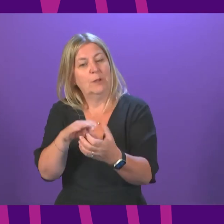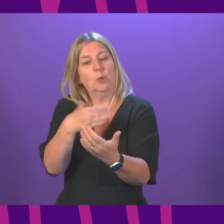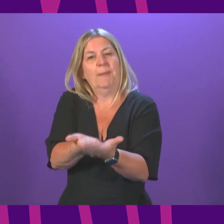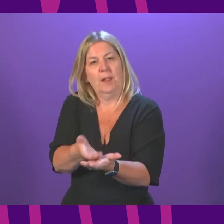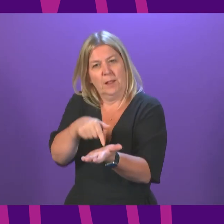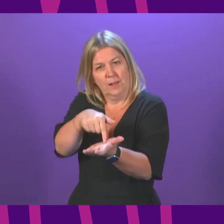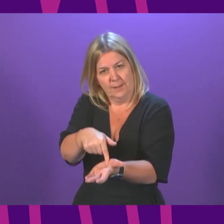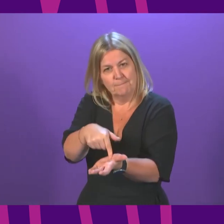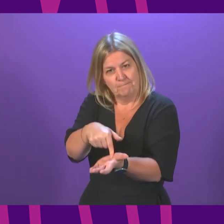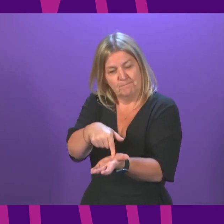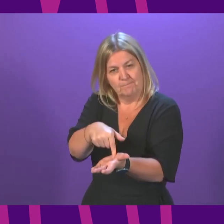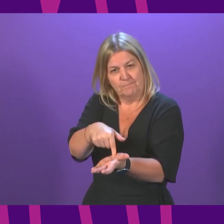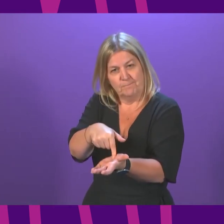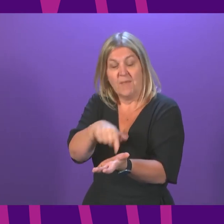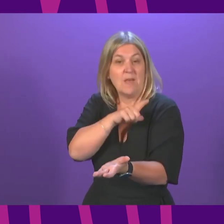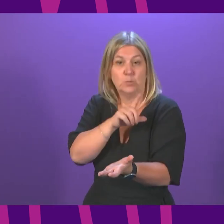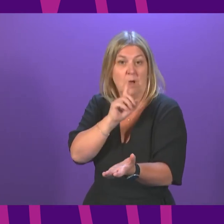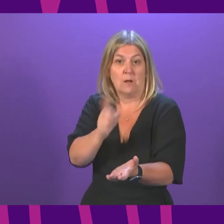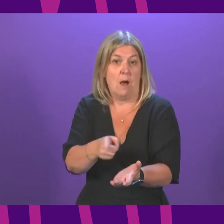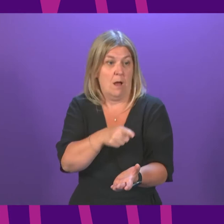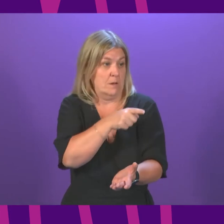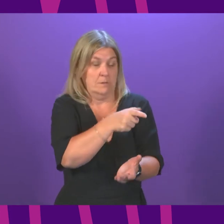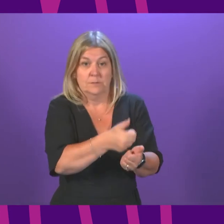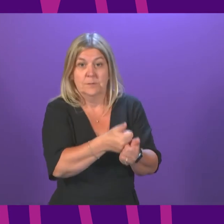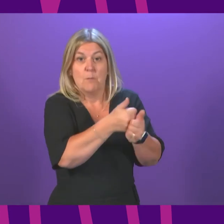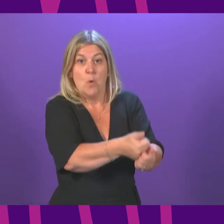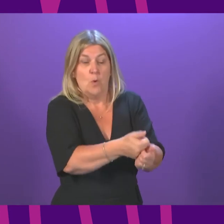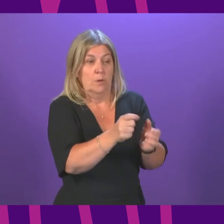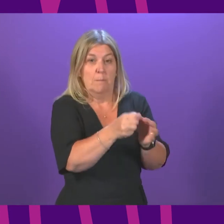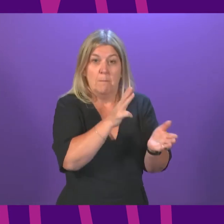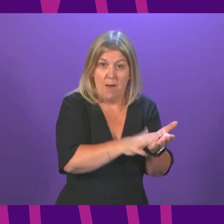makes it impossible for me to support the amendments lodged by Pam Duncan-Glancy, because